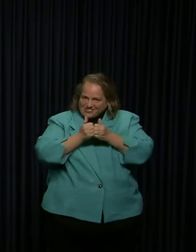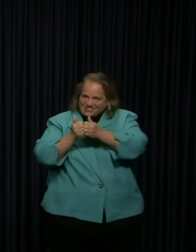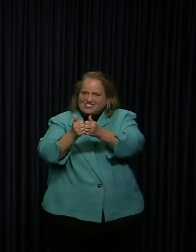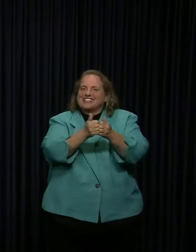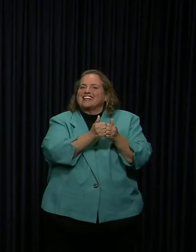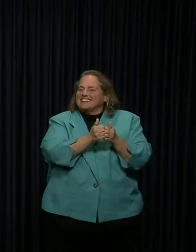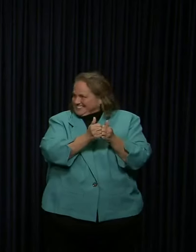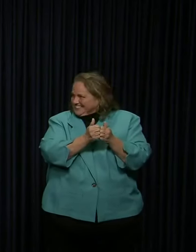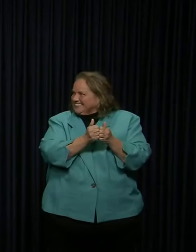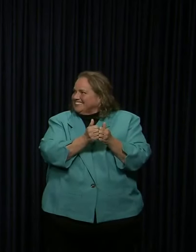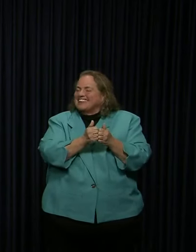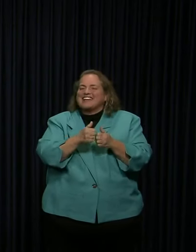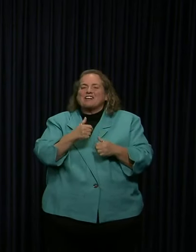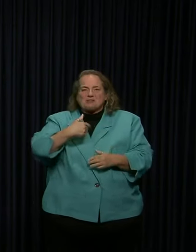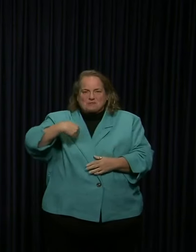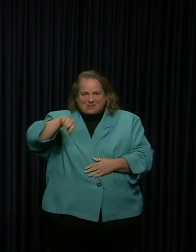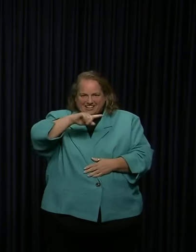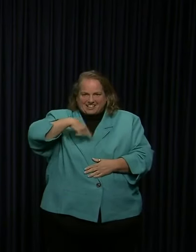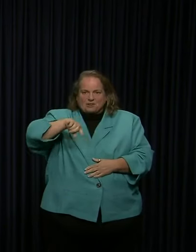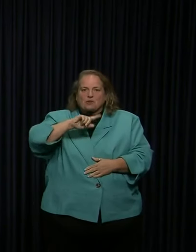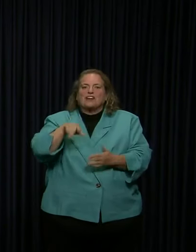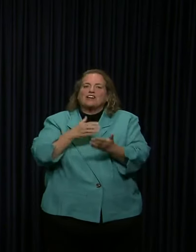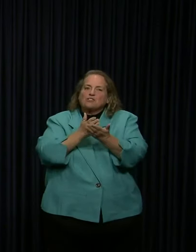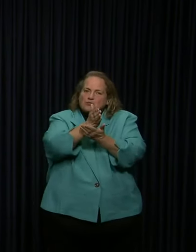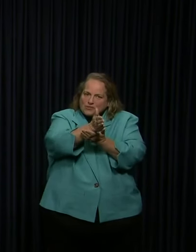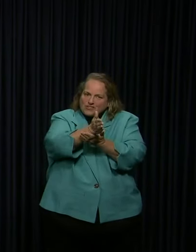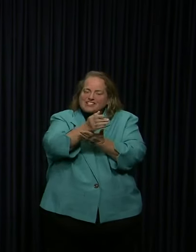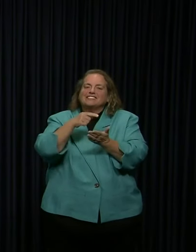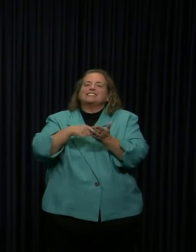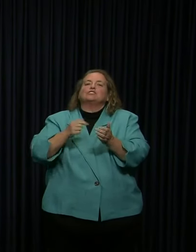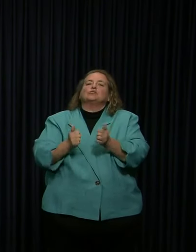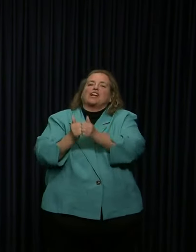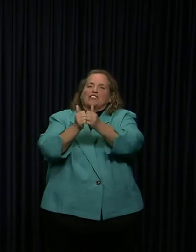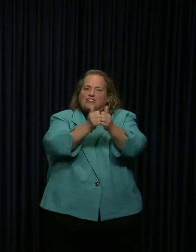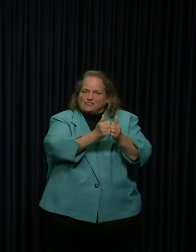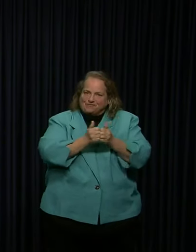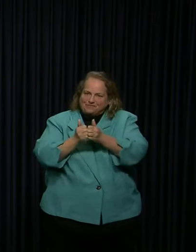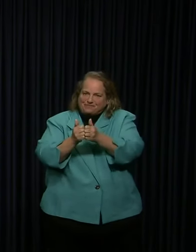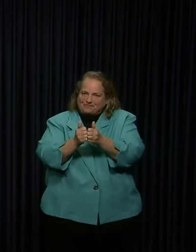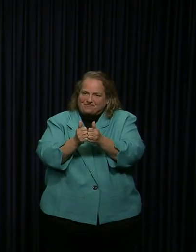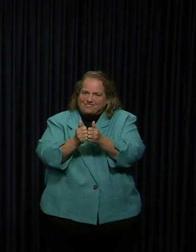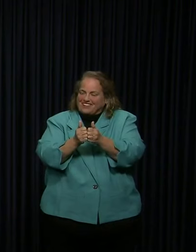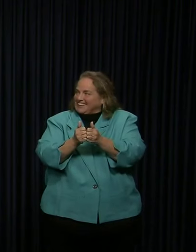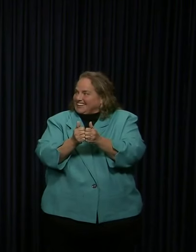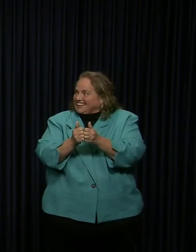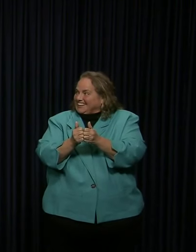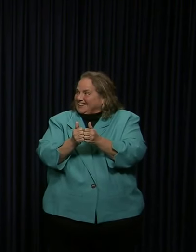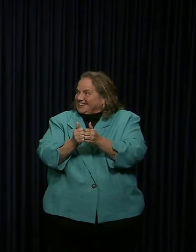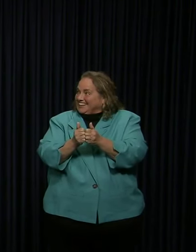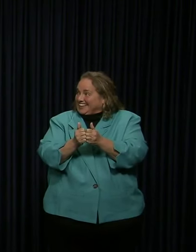COMMITTED TO BEING REMEMBERED AS THAT GENERATION THAT CARED MORE ABOUT EACH OTHER THAN ANYTHING